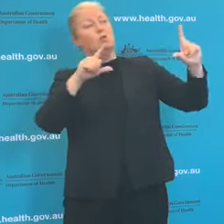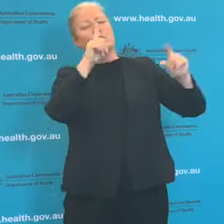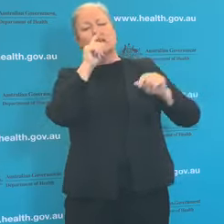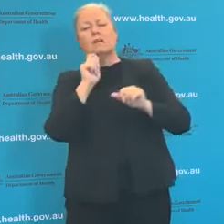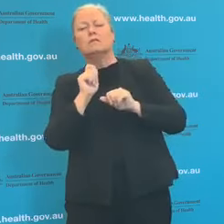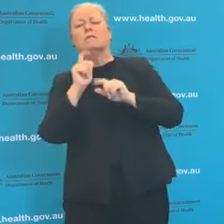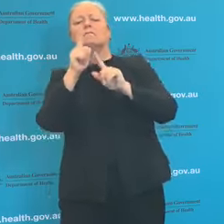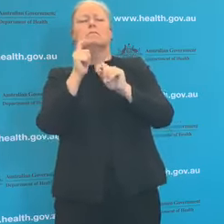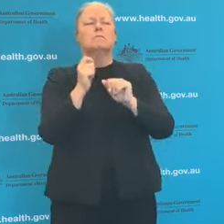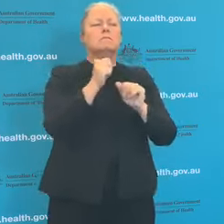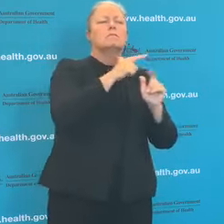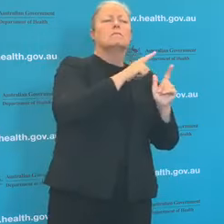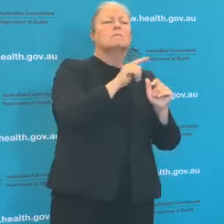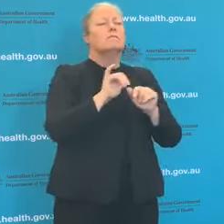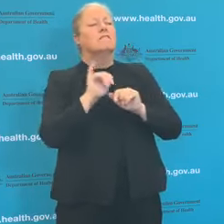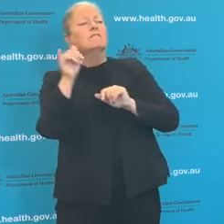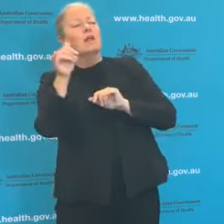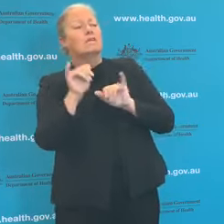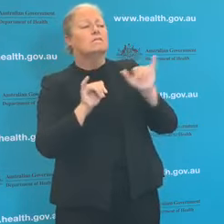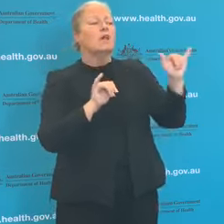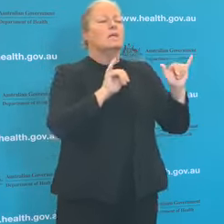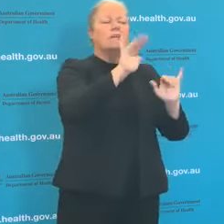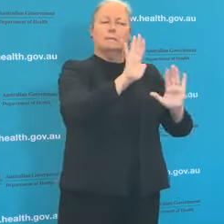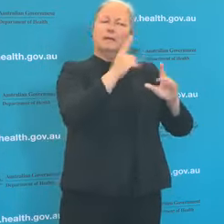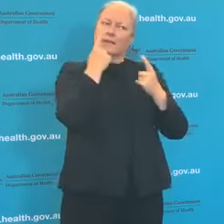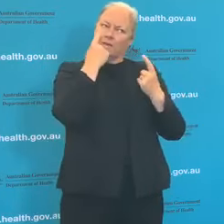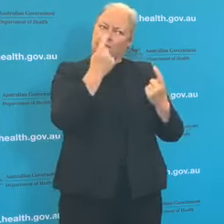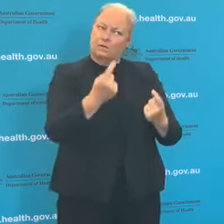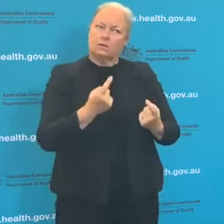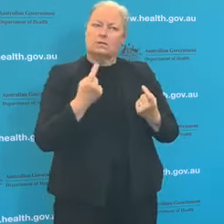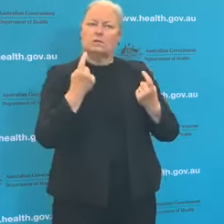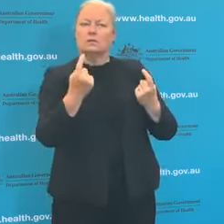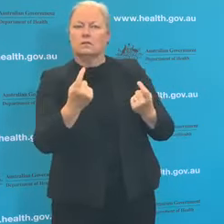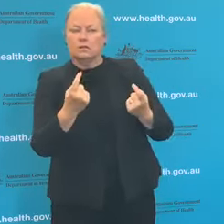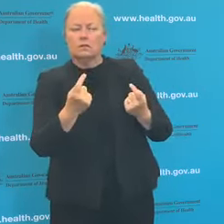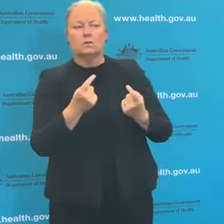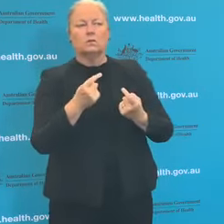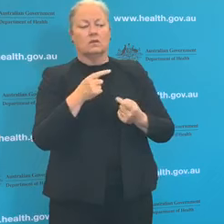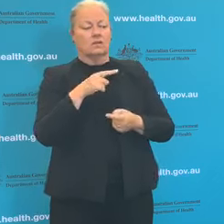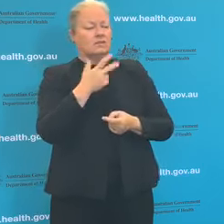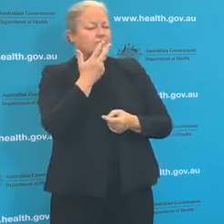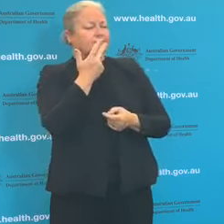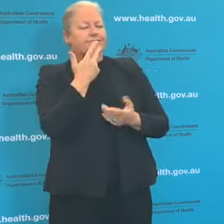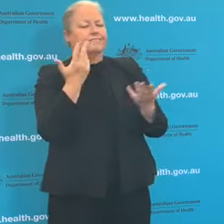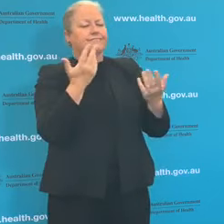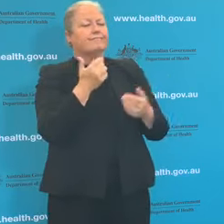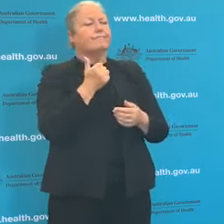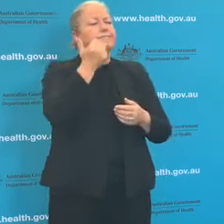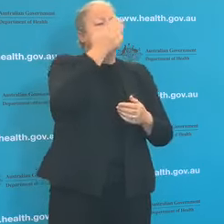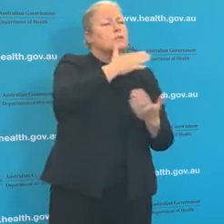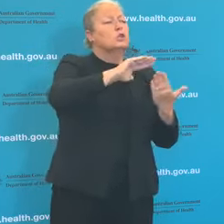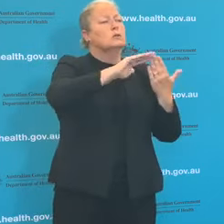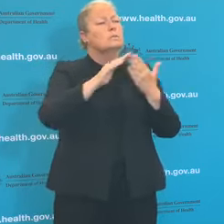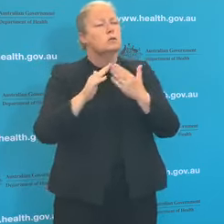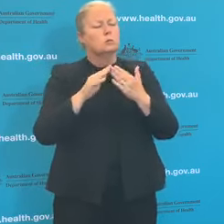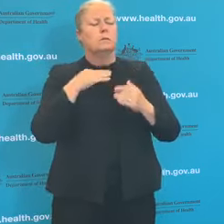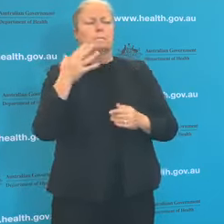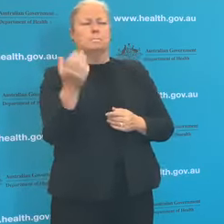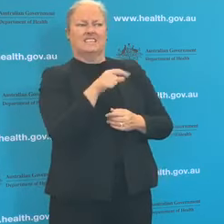being very careful about things like areas where they're in high-risk communities like indigenous communities. But I think that's not something that